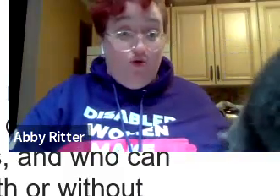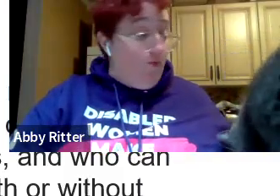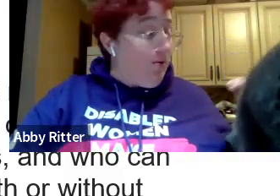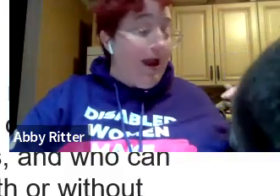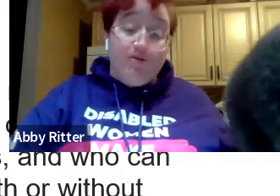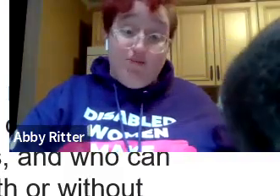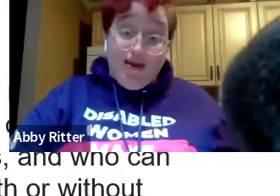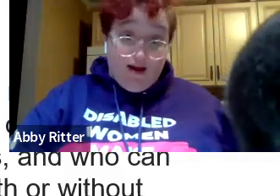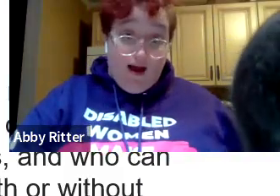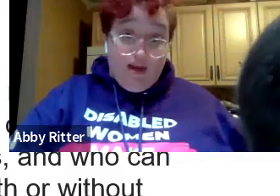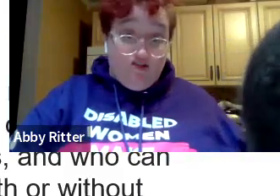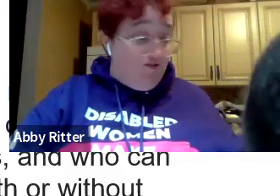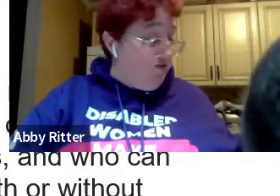duties are handled over the next month while you are staying off of social